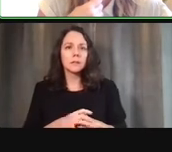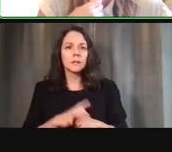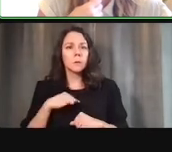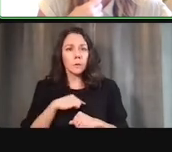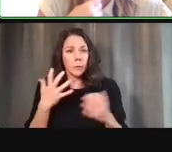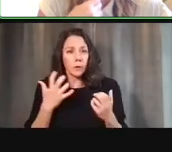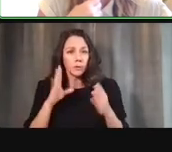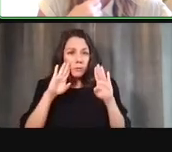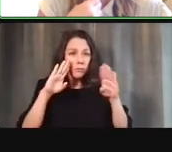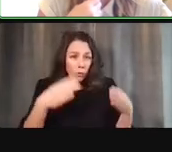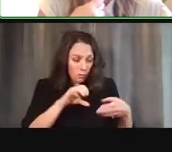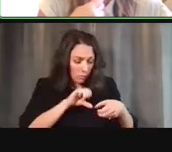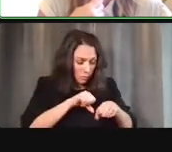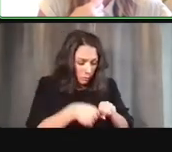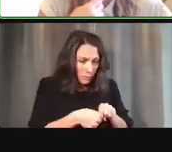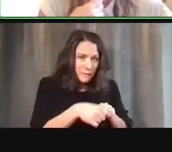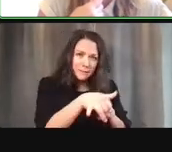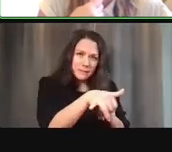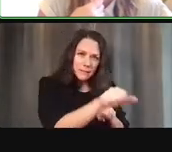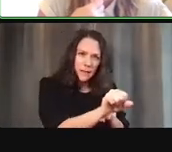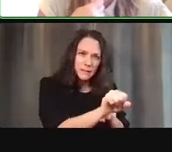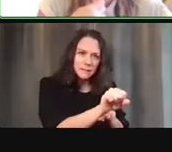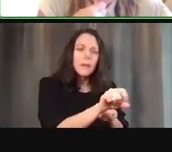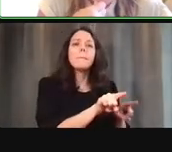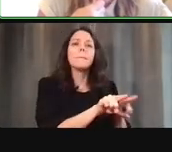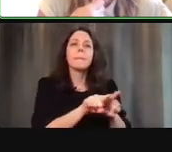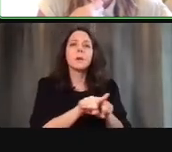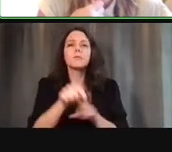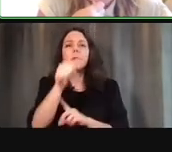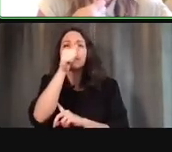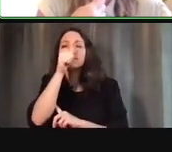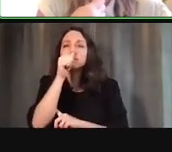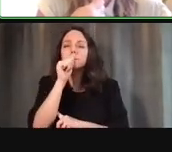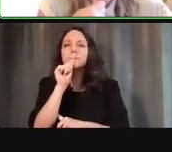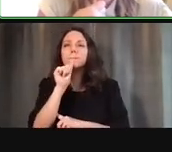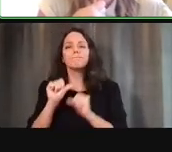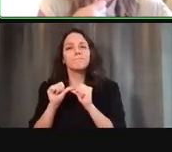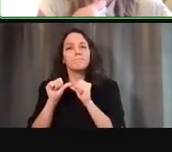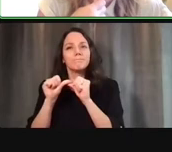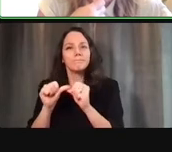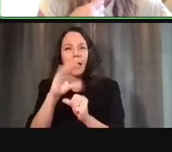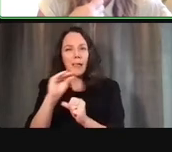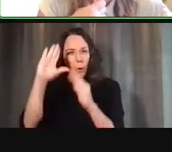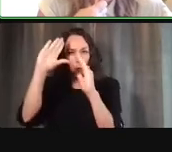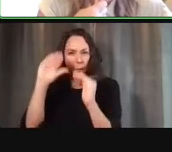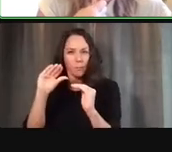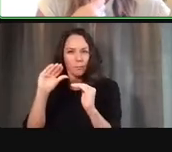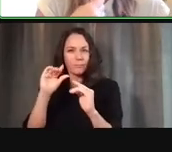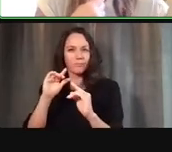but also the resilience and hope that can come from that. And I'll just read a little bit of this.